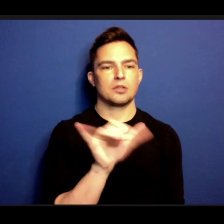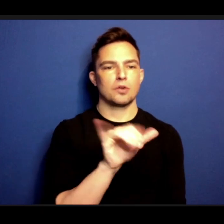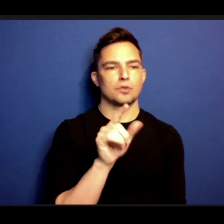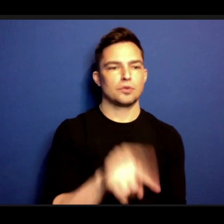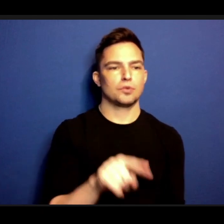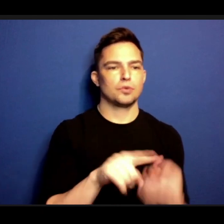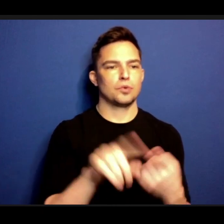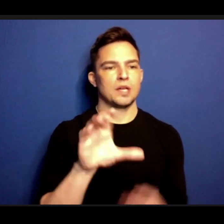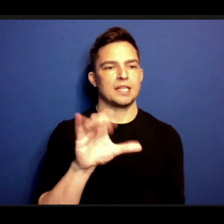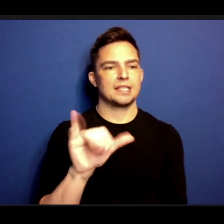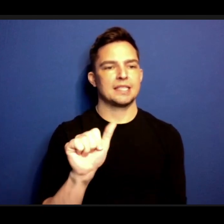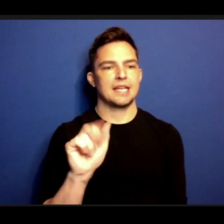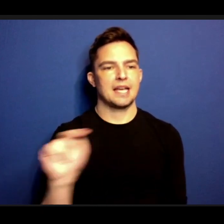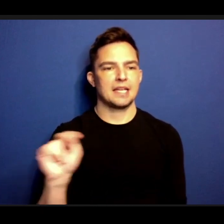and Luke as well.